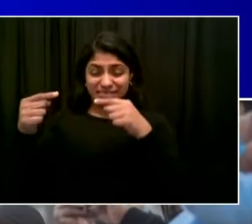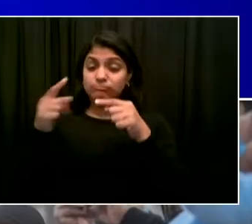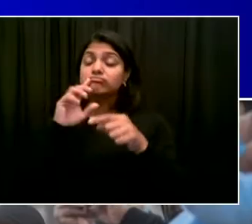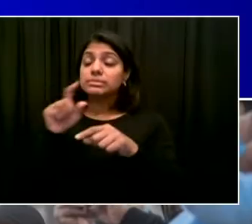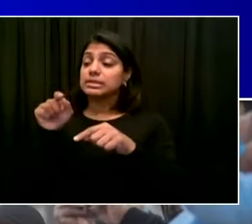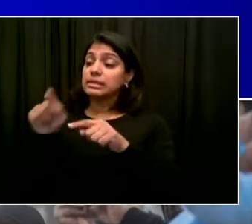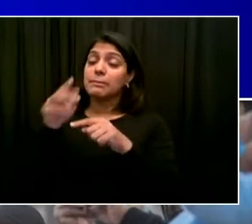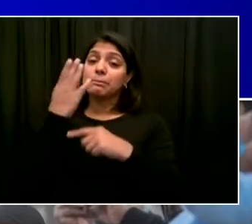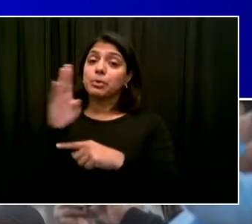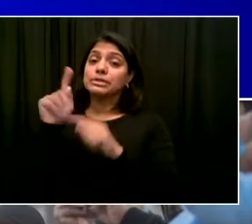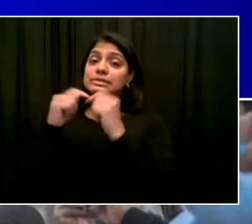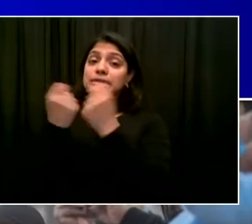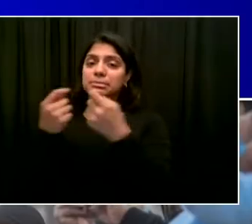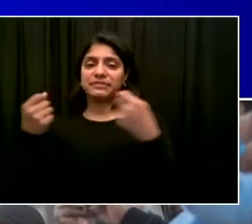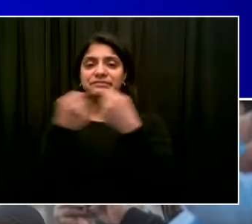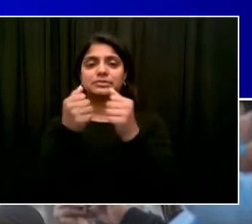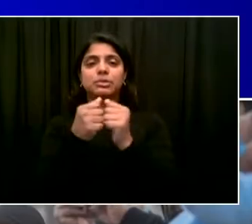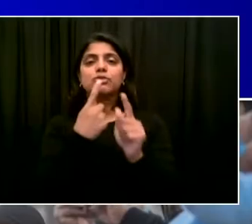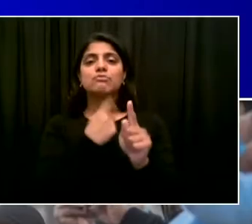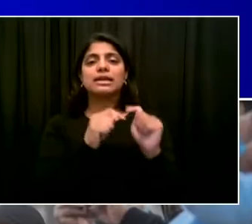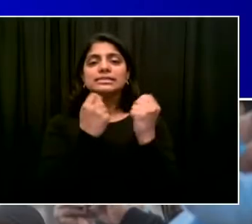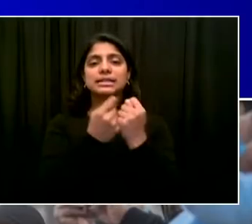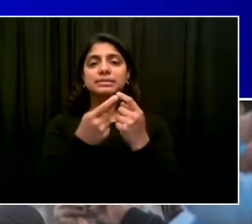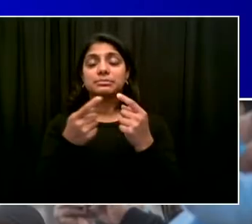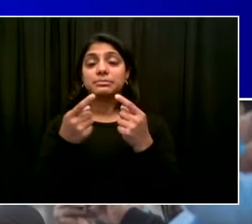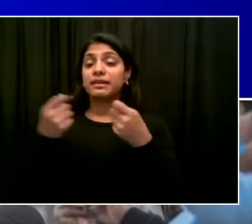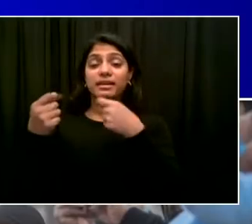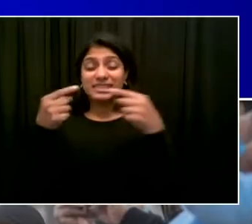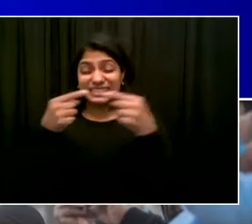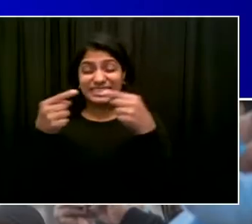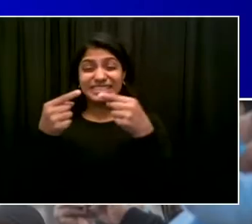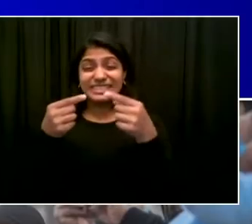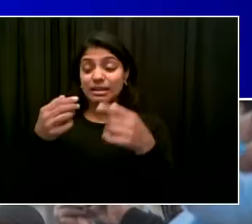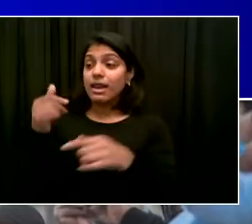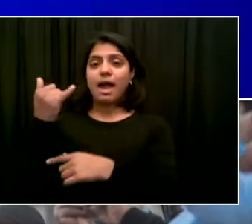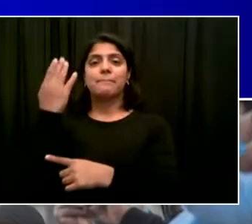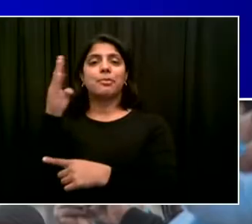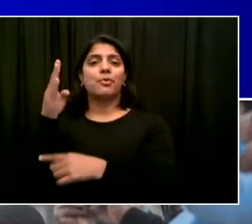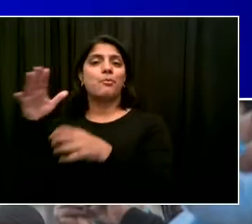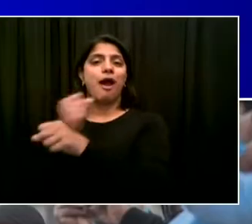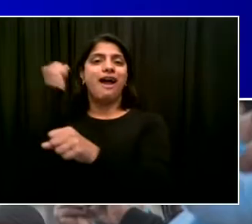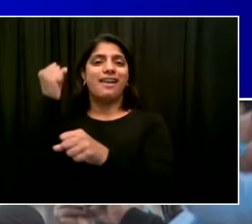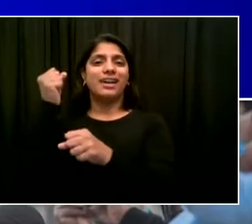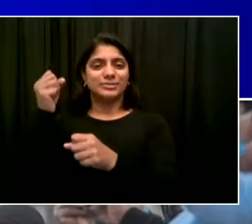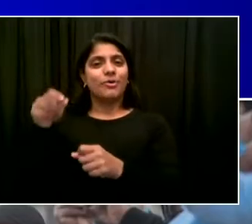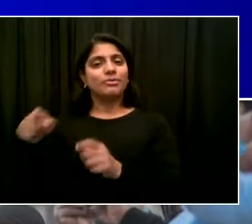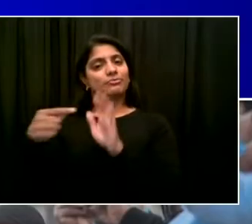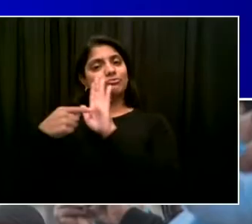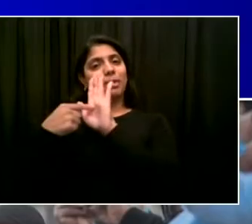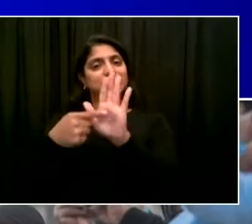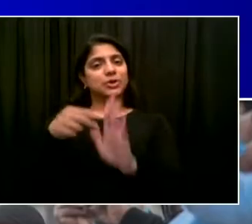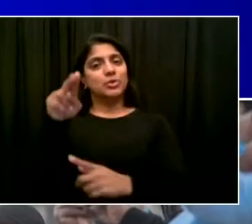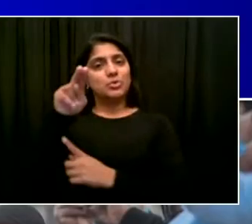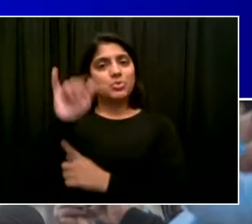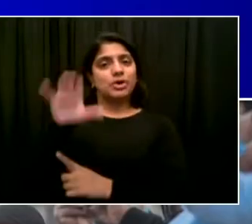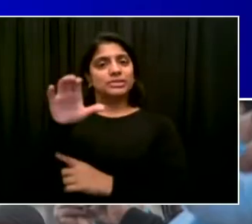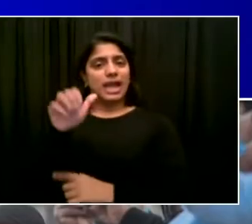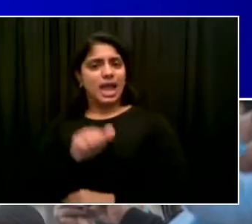LOOK LIKE AND TAKE CAME BACK AND MADE IT HAPPEN IS THAT